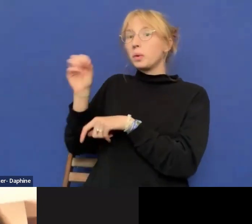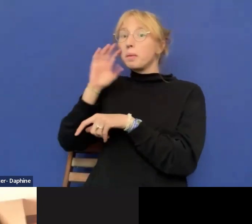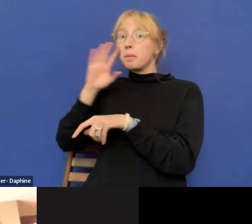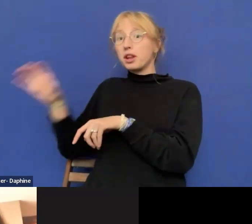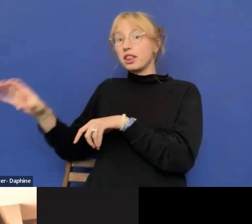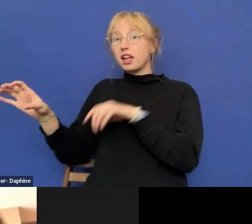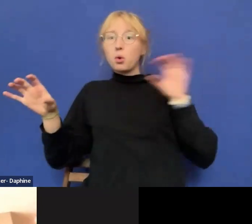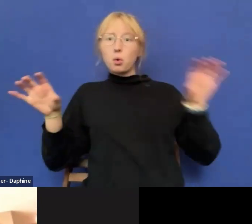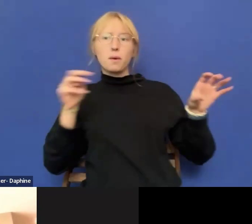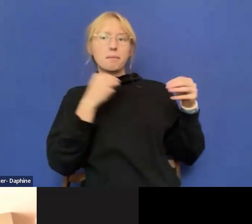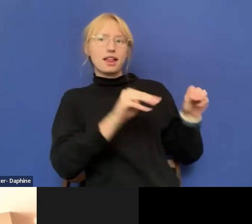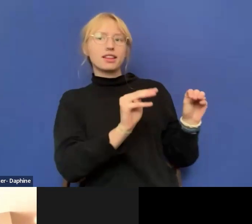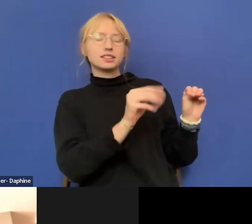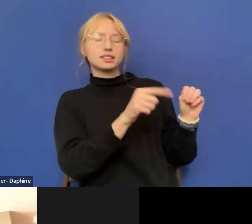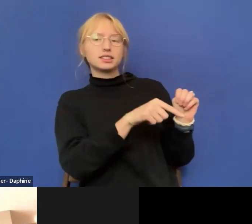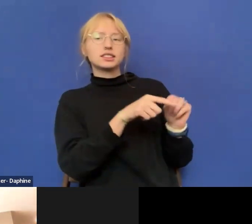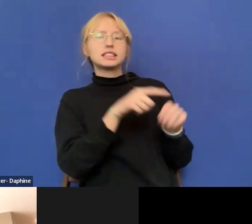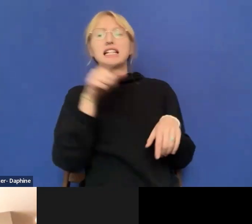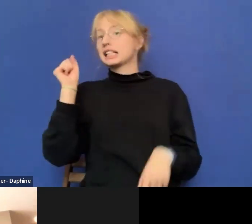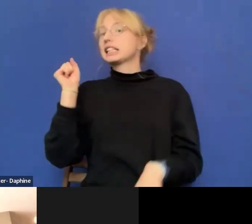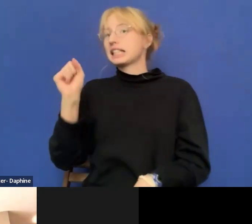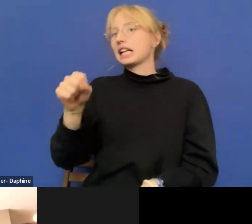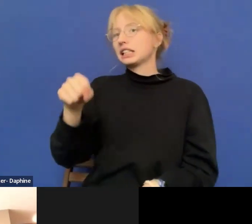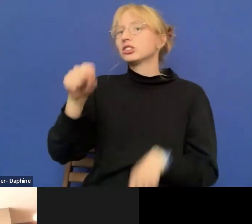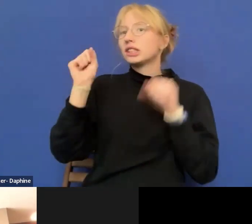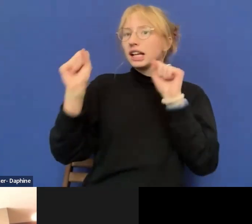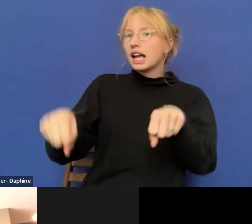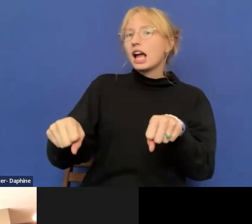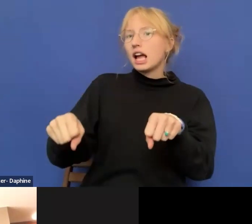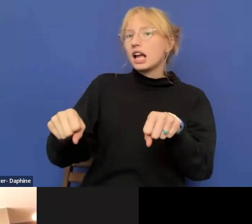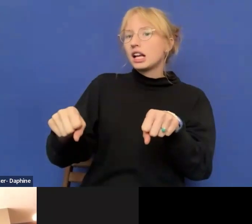Dr. Rama Bala: Yes. You can do that as well. It depends